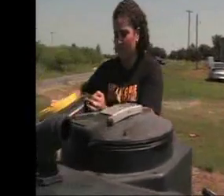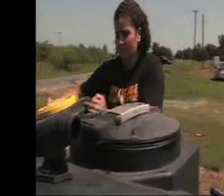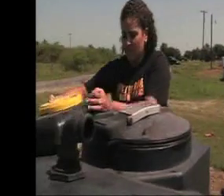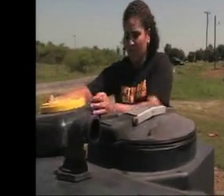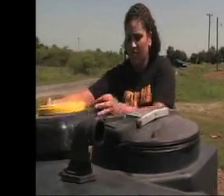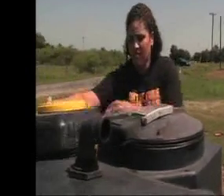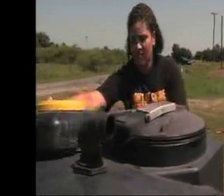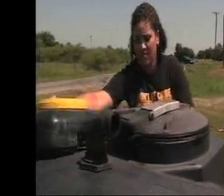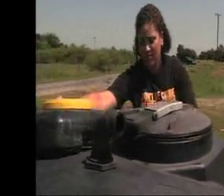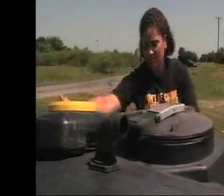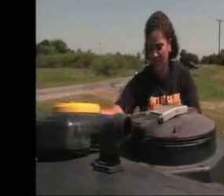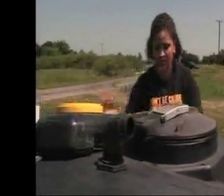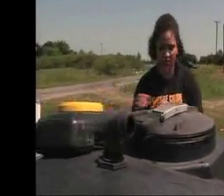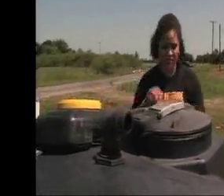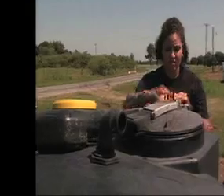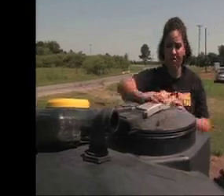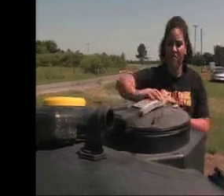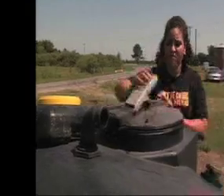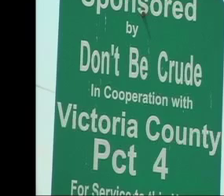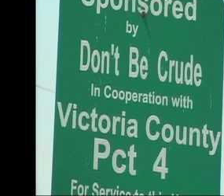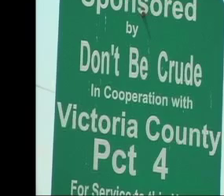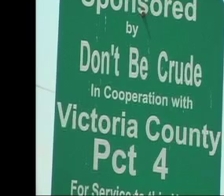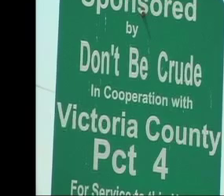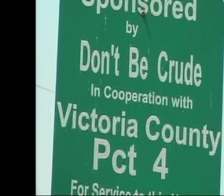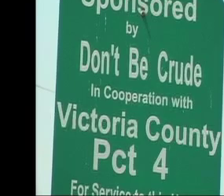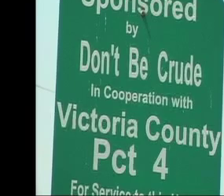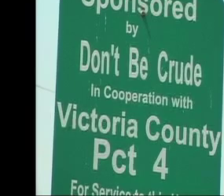We started with five sites here in Victoria County.